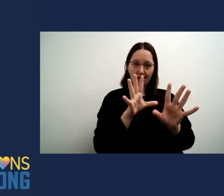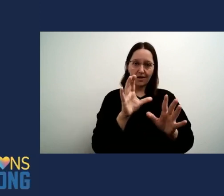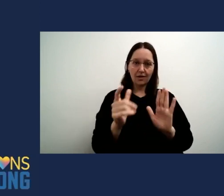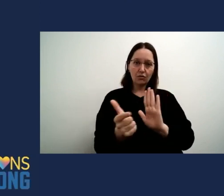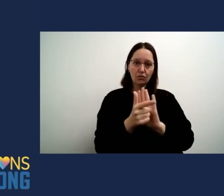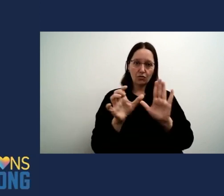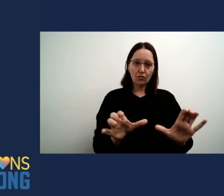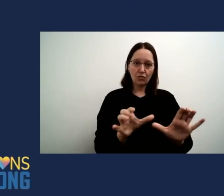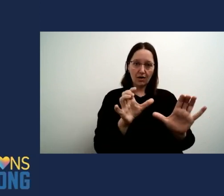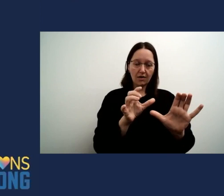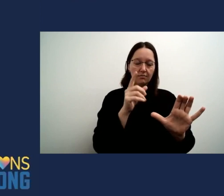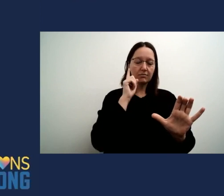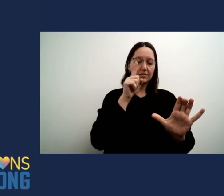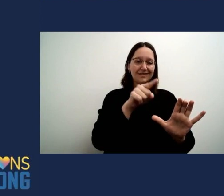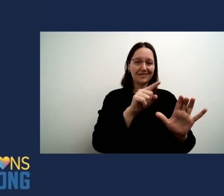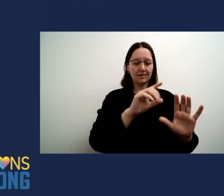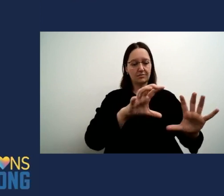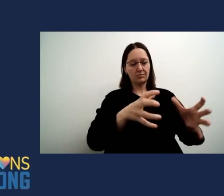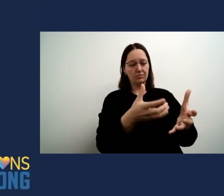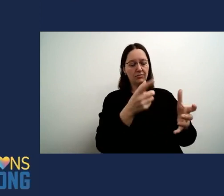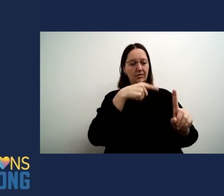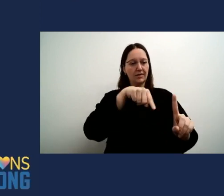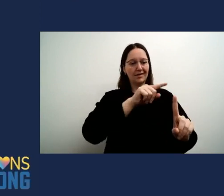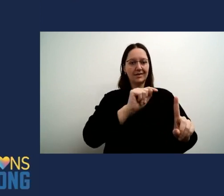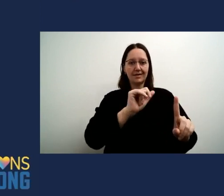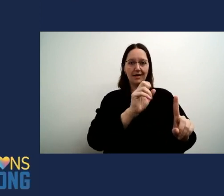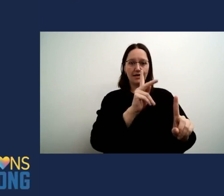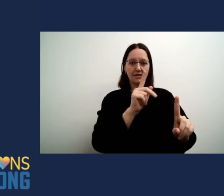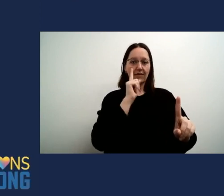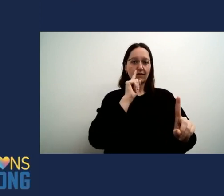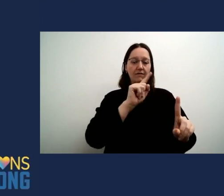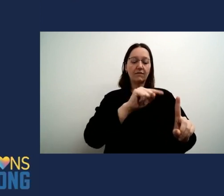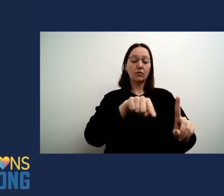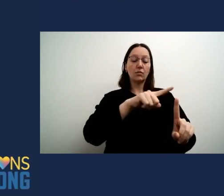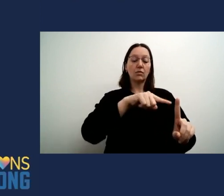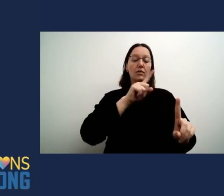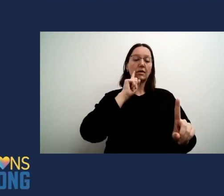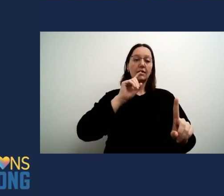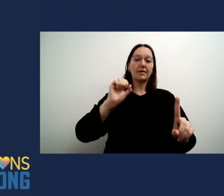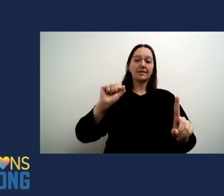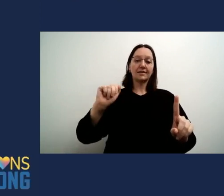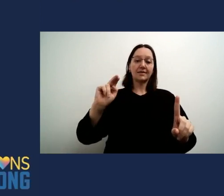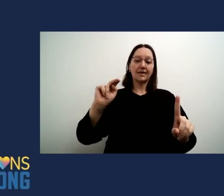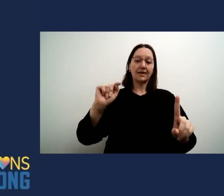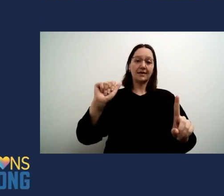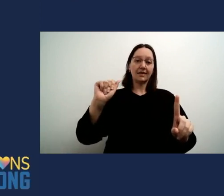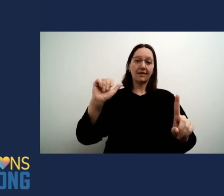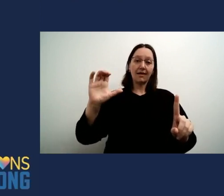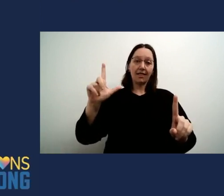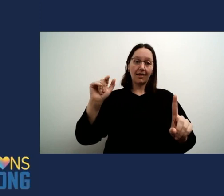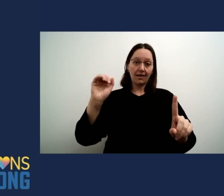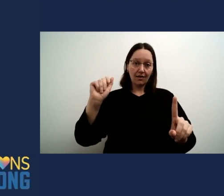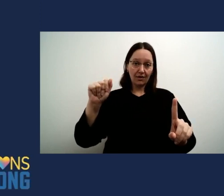inform February we held our first sessions, focused on dialoguing across differences in times of conflict. As well as